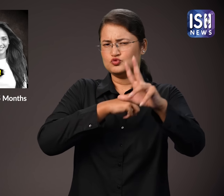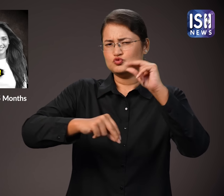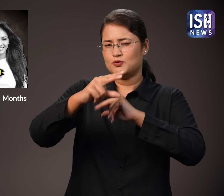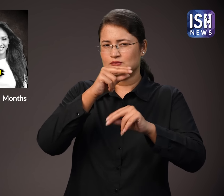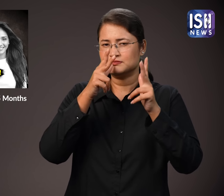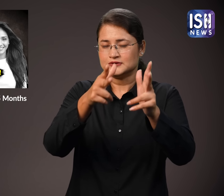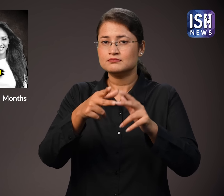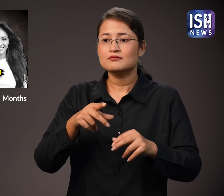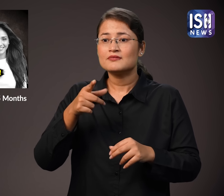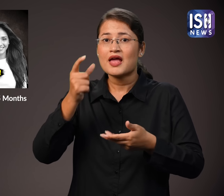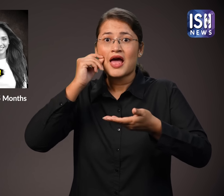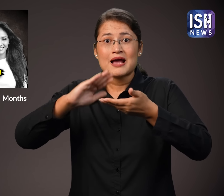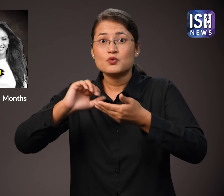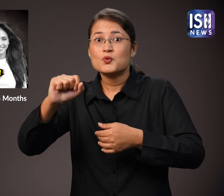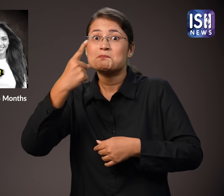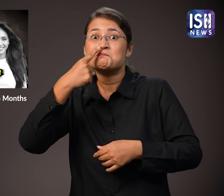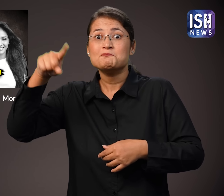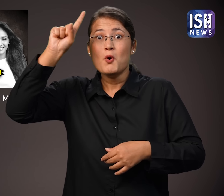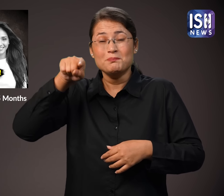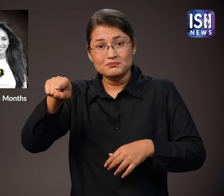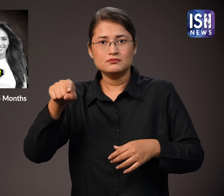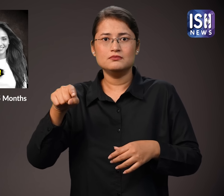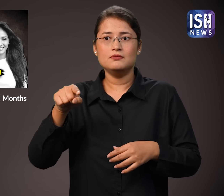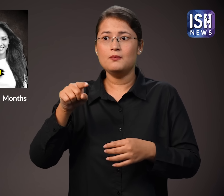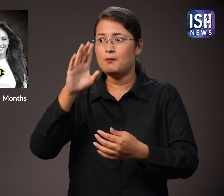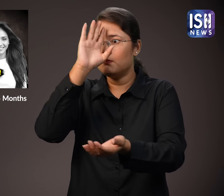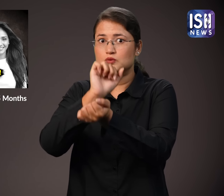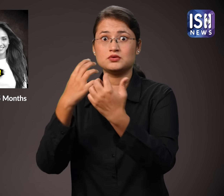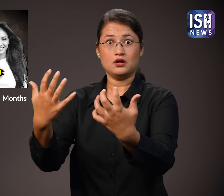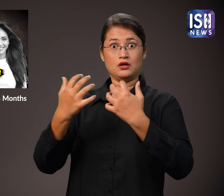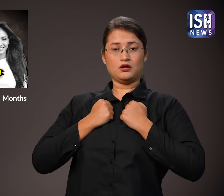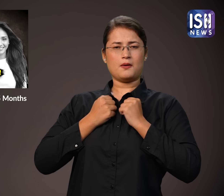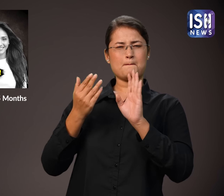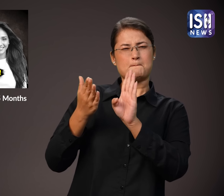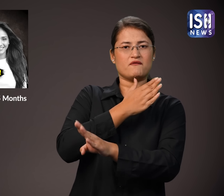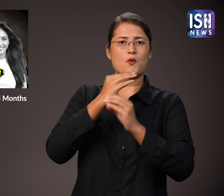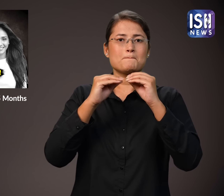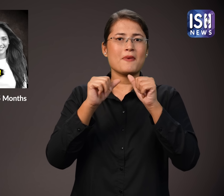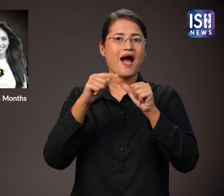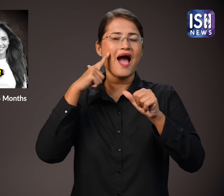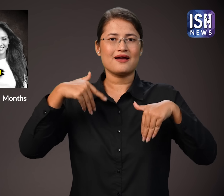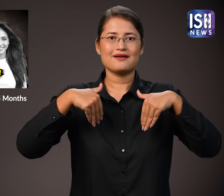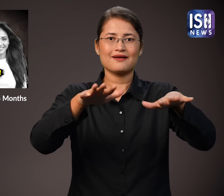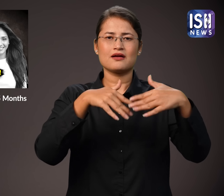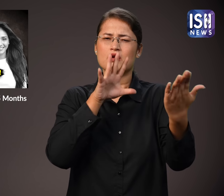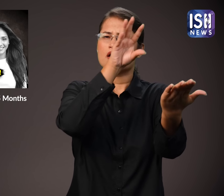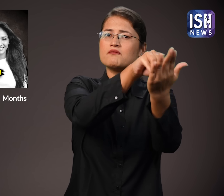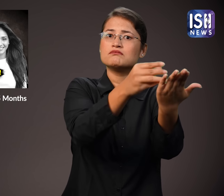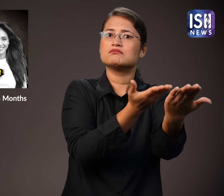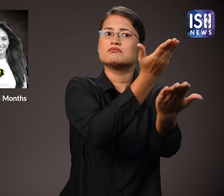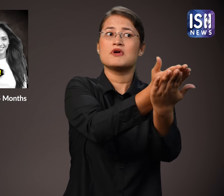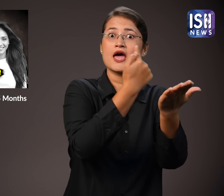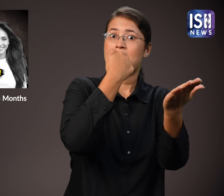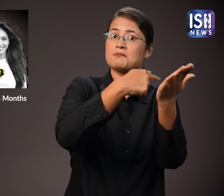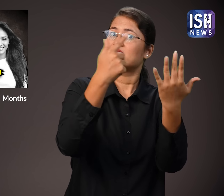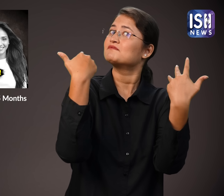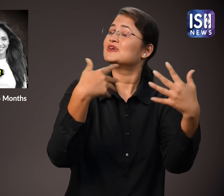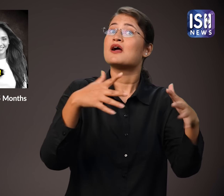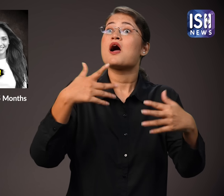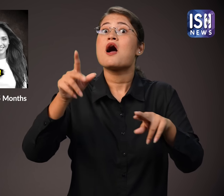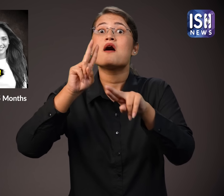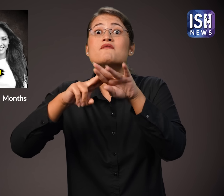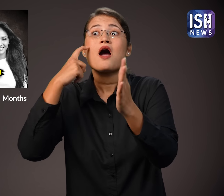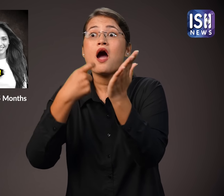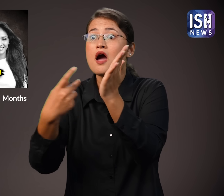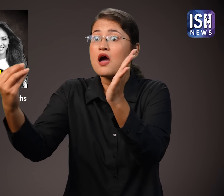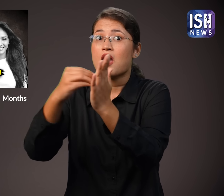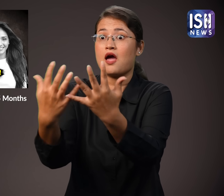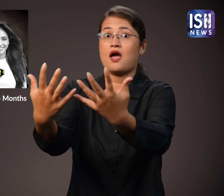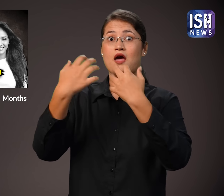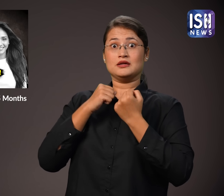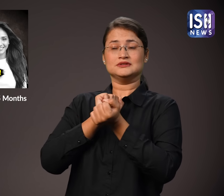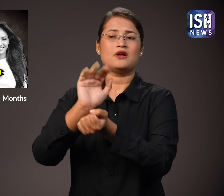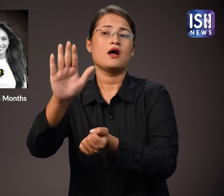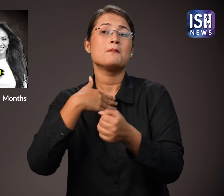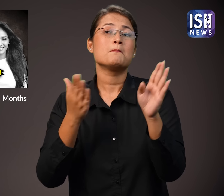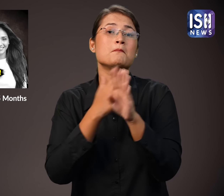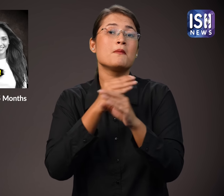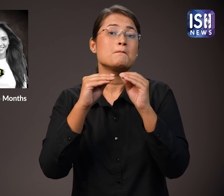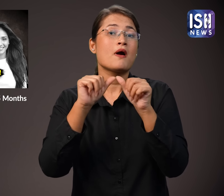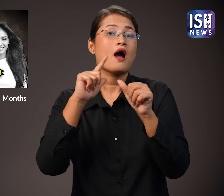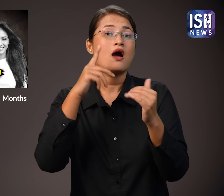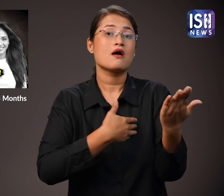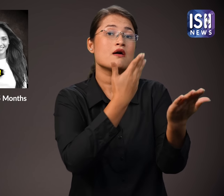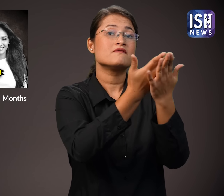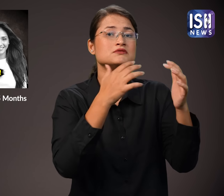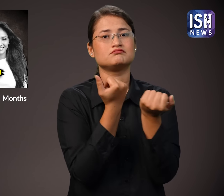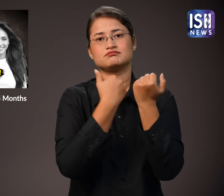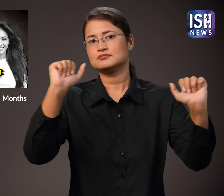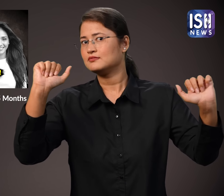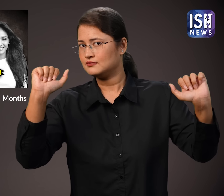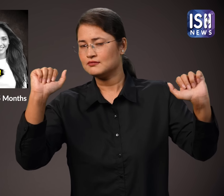Reports also stated that the mother-in-law applied for anticipatory bail shortly after the FIR was filed.